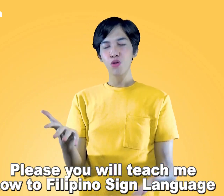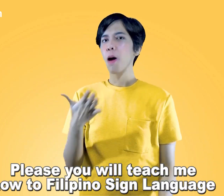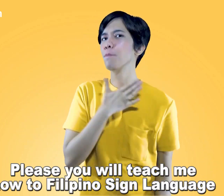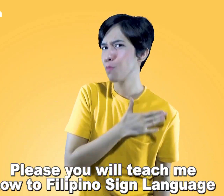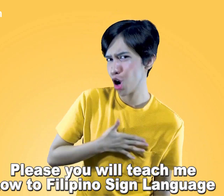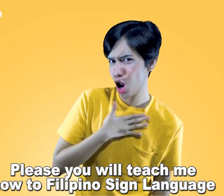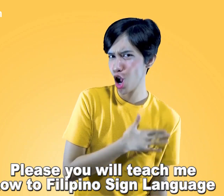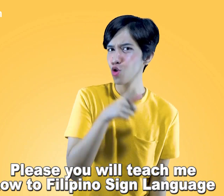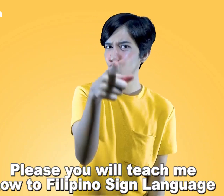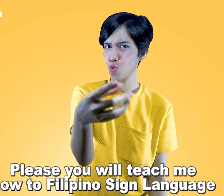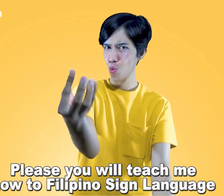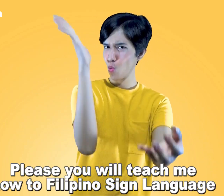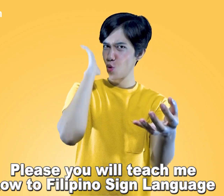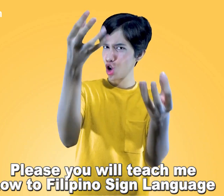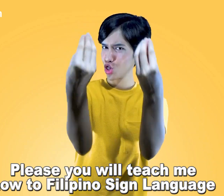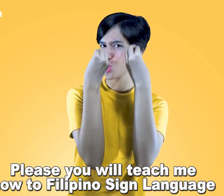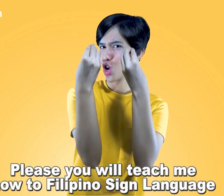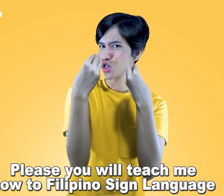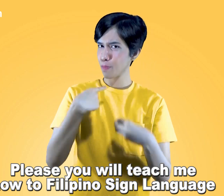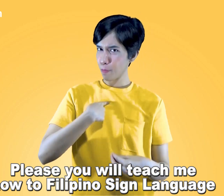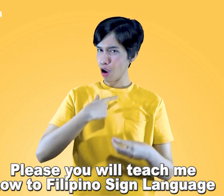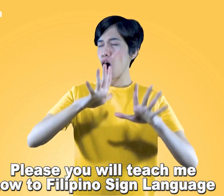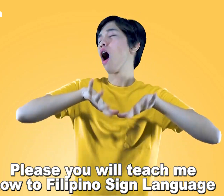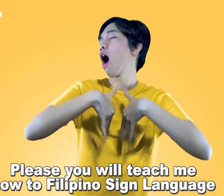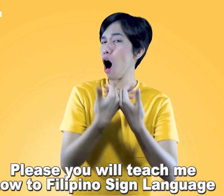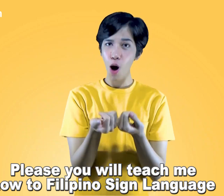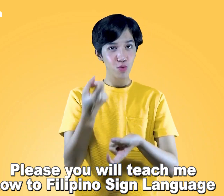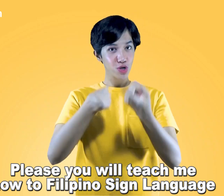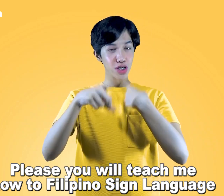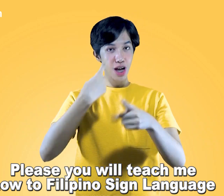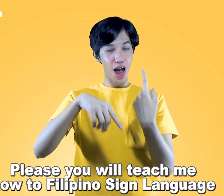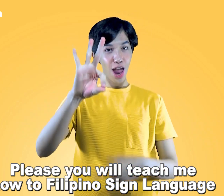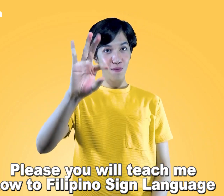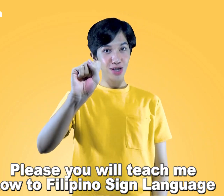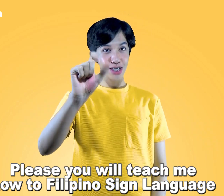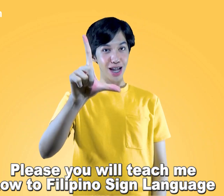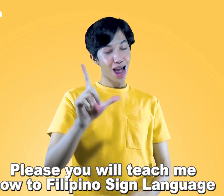Please you will teach me how to FSL